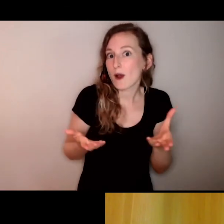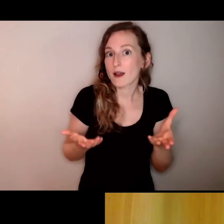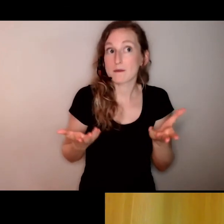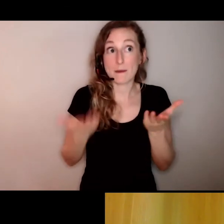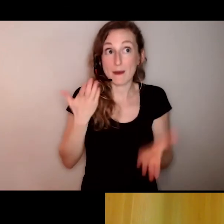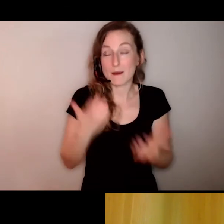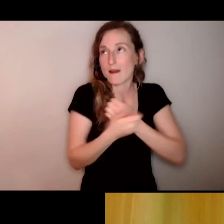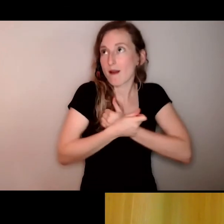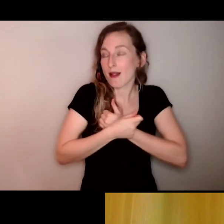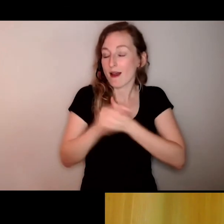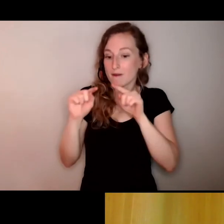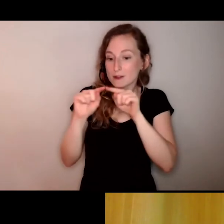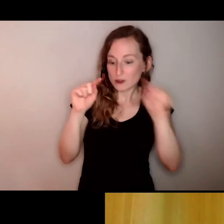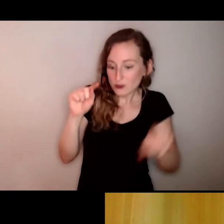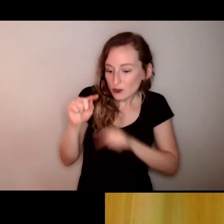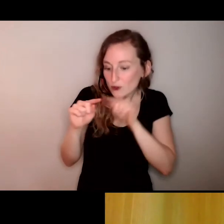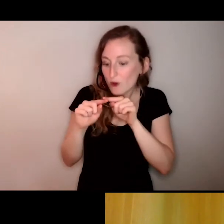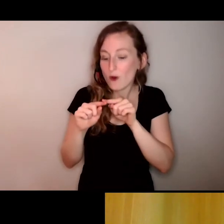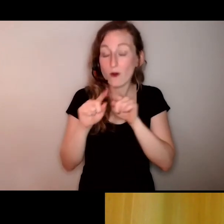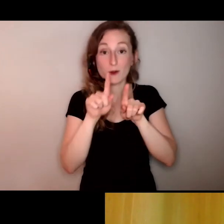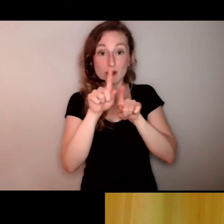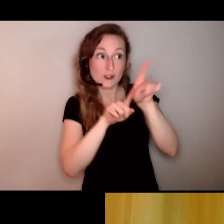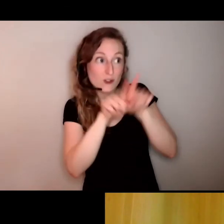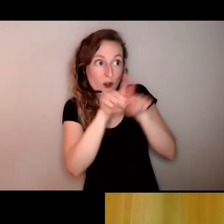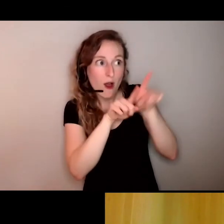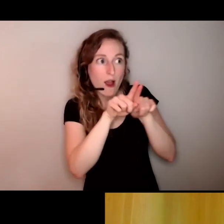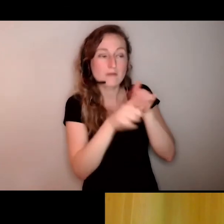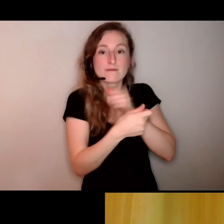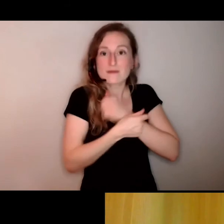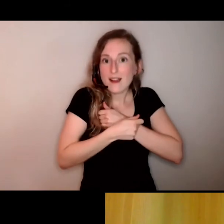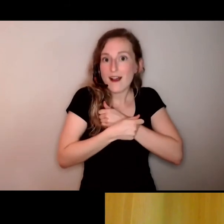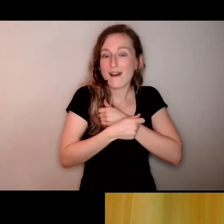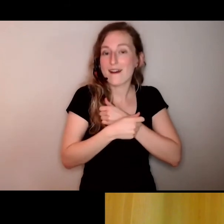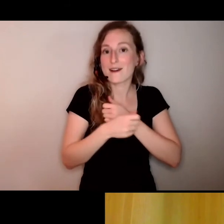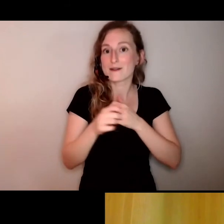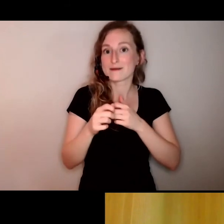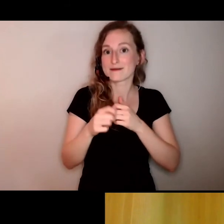like a kind-of shape, like shapes that are squiggly or that look like lightning. I’ll go first.